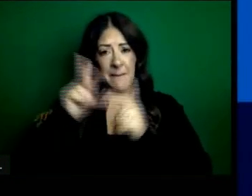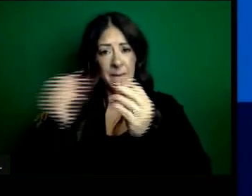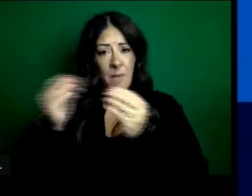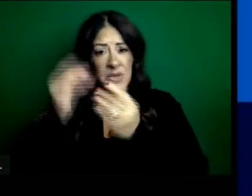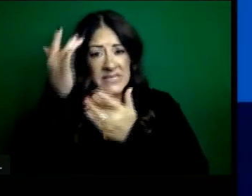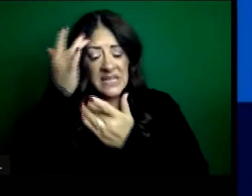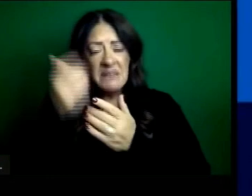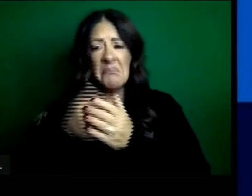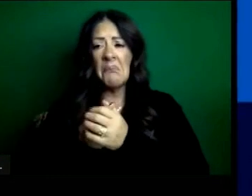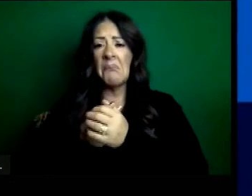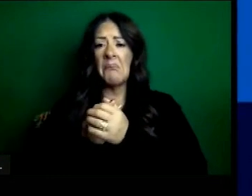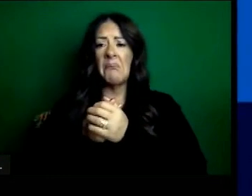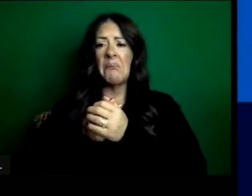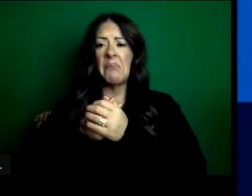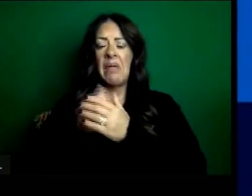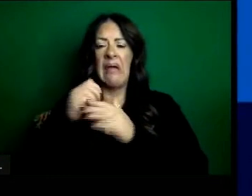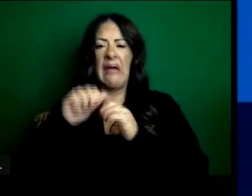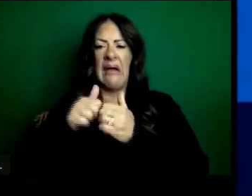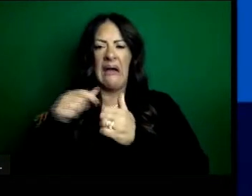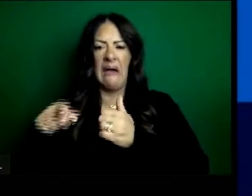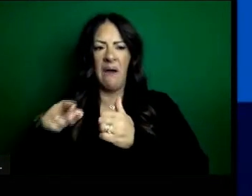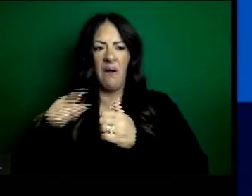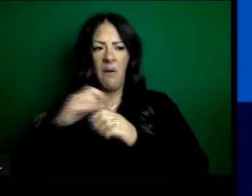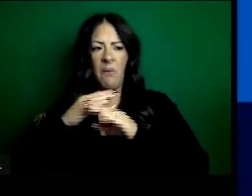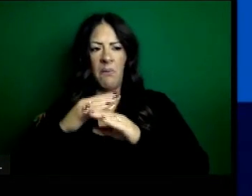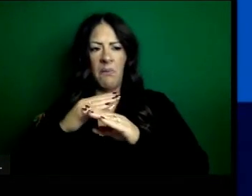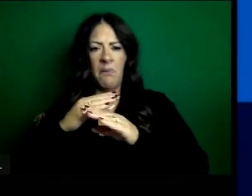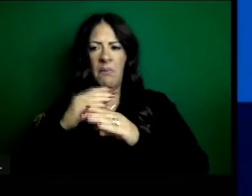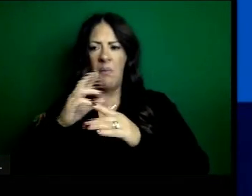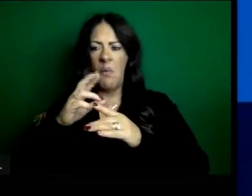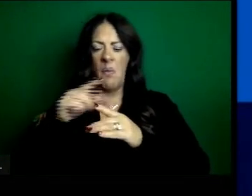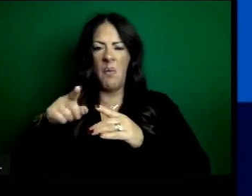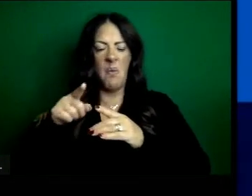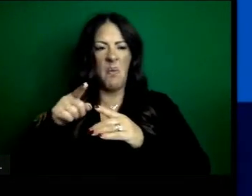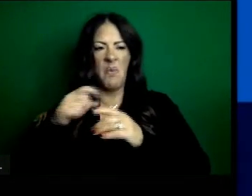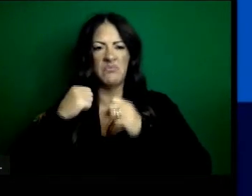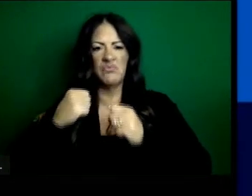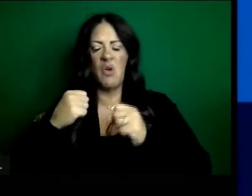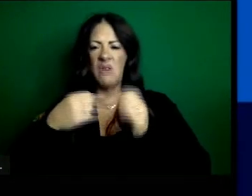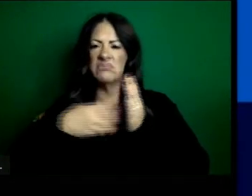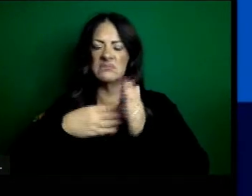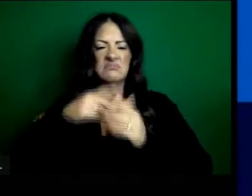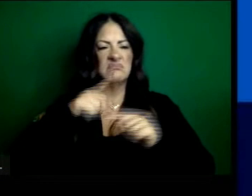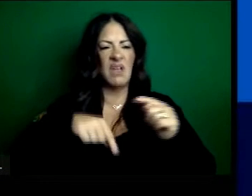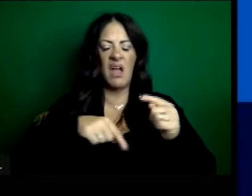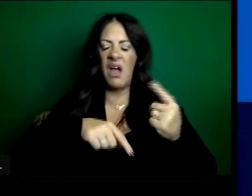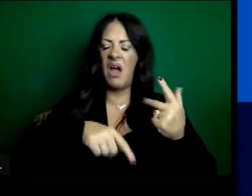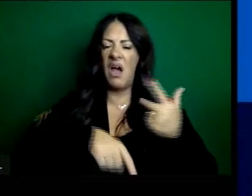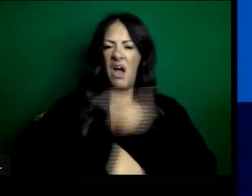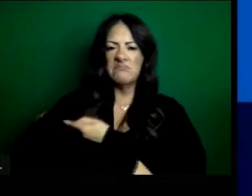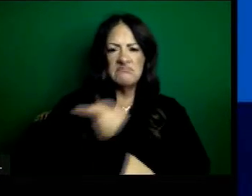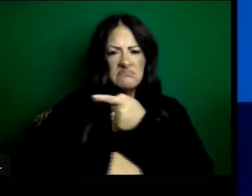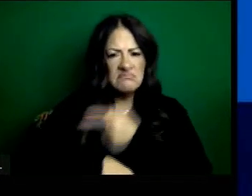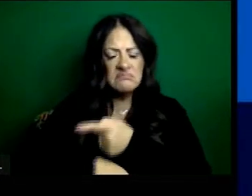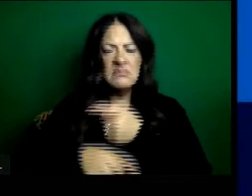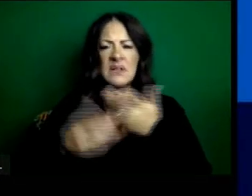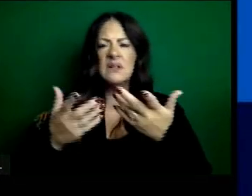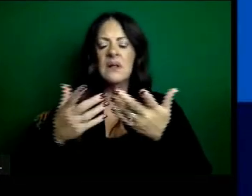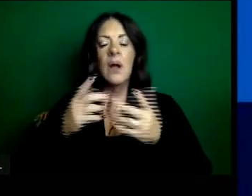ROLE IN EITHER MAKING PEOPLE SICKER BECAUSE THEY HAVE THE VARIANT STRAIN OR IT'S IMPACT